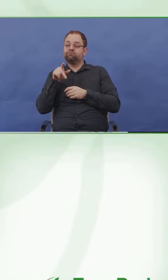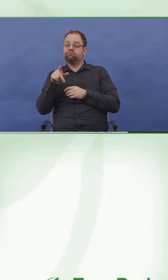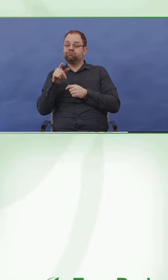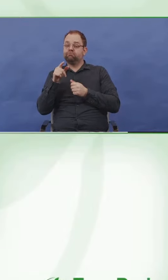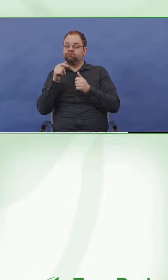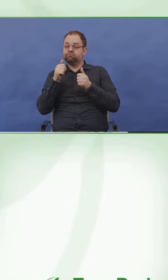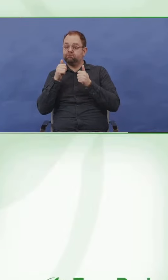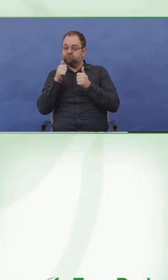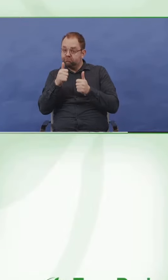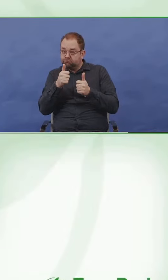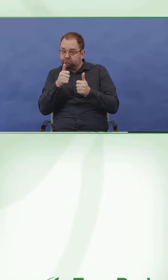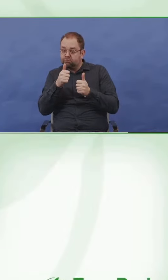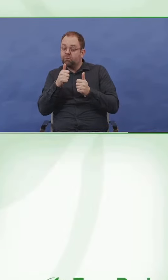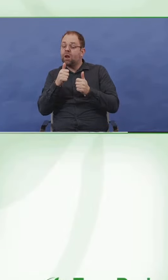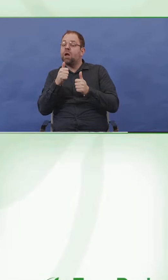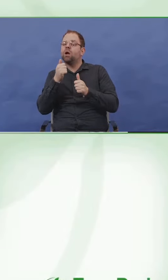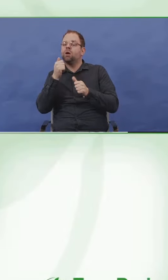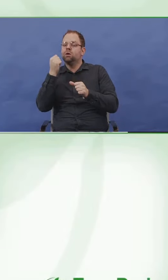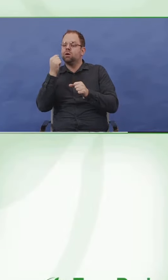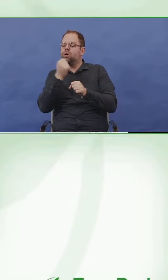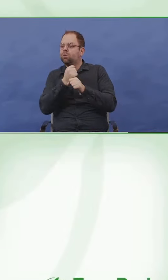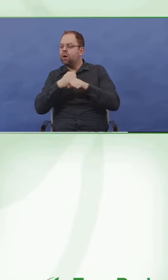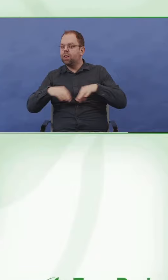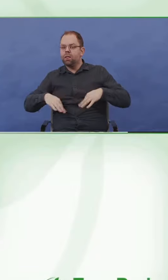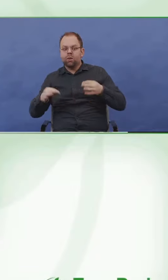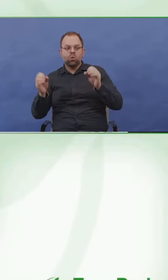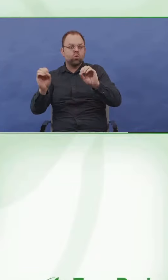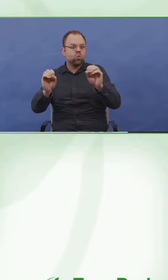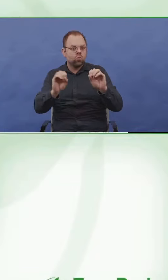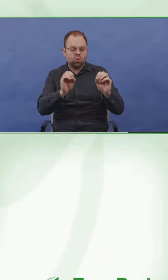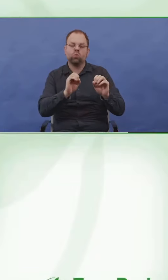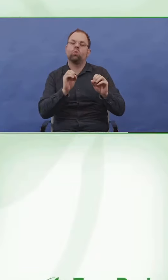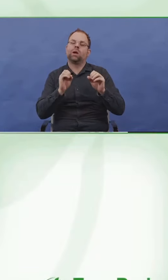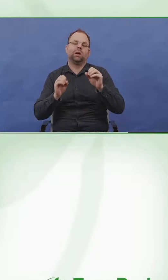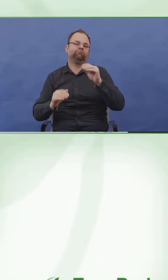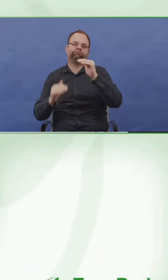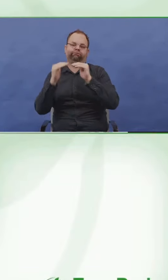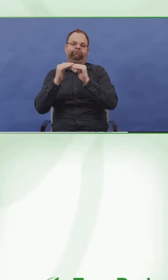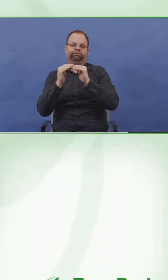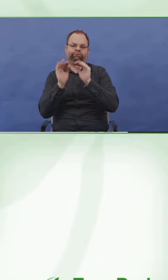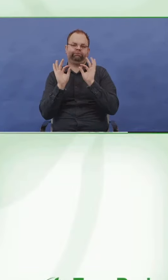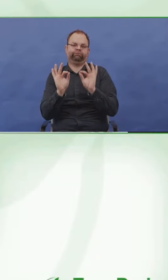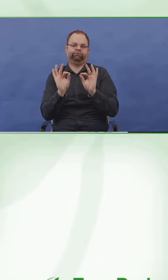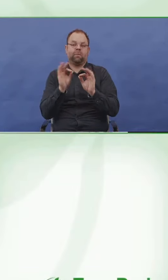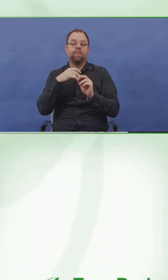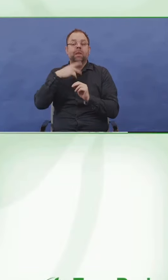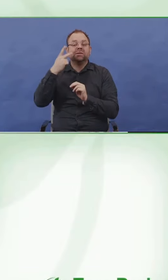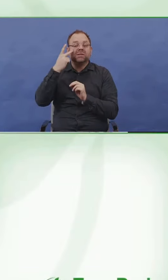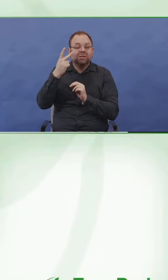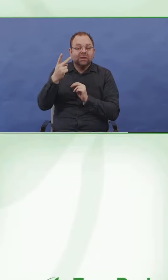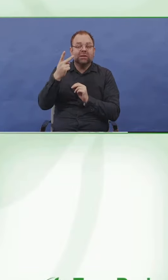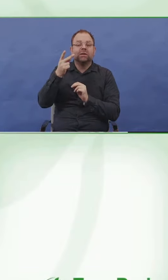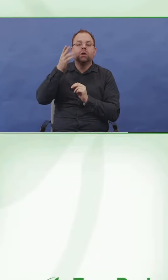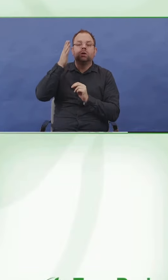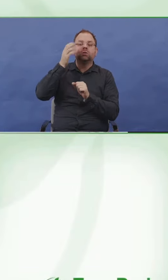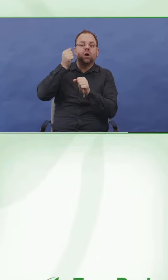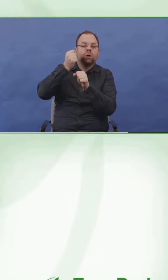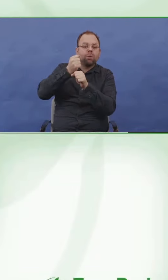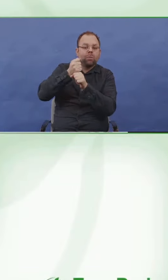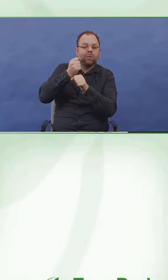If we move, and that's one of the main messages, if we move more from informal care to formal care whether that is possible.